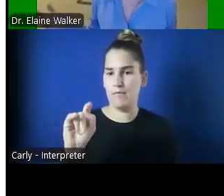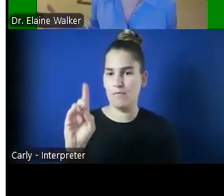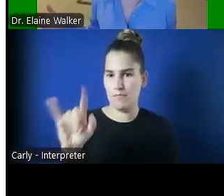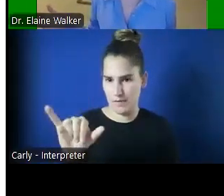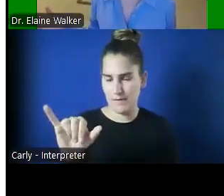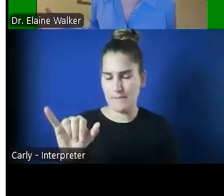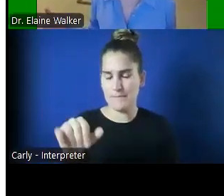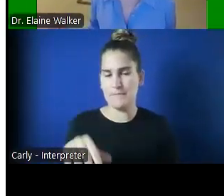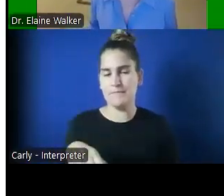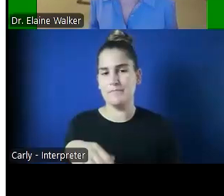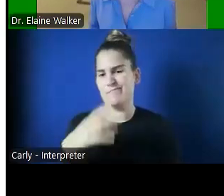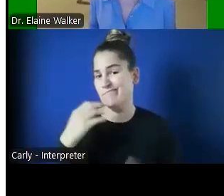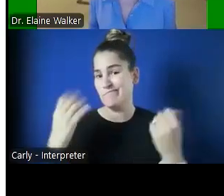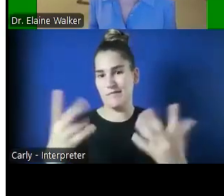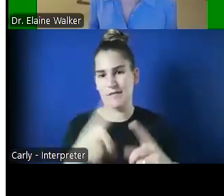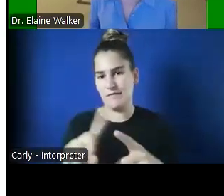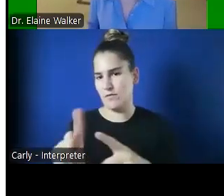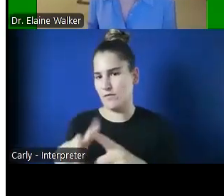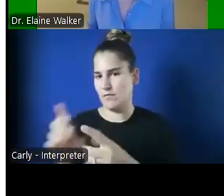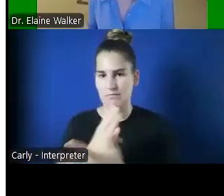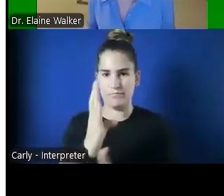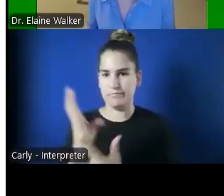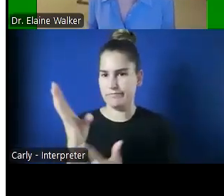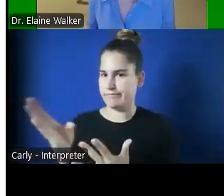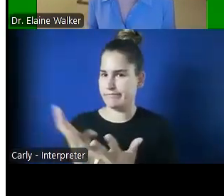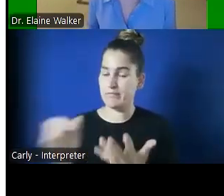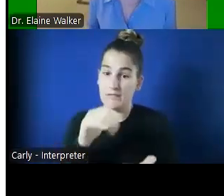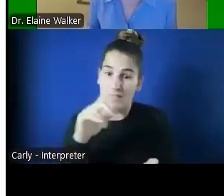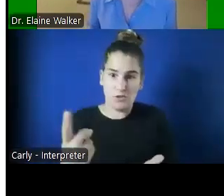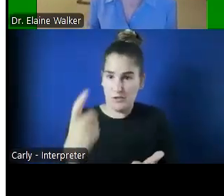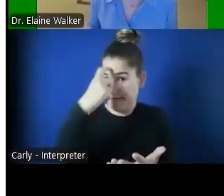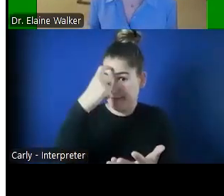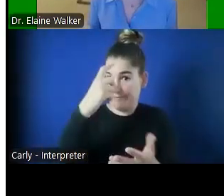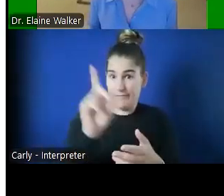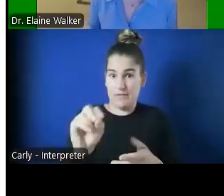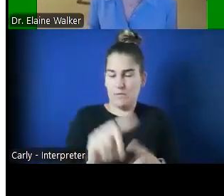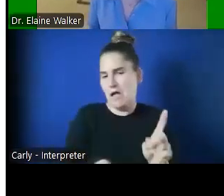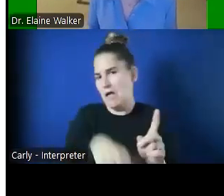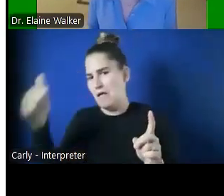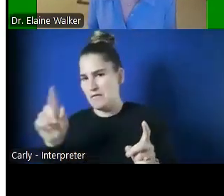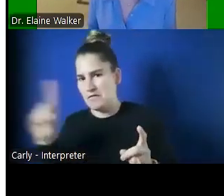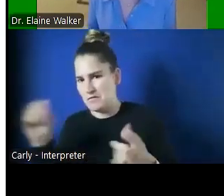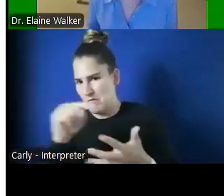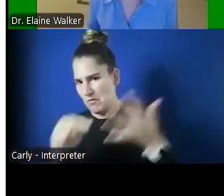a in a variety of domains not just psychiatric disorder orders but other disorders so in some